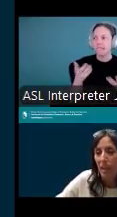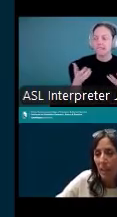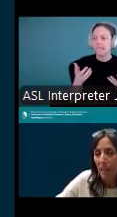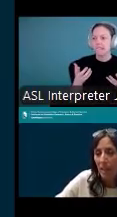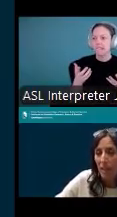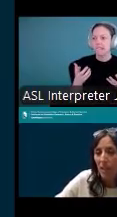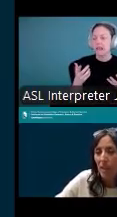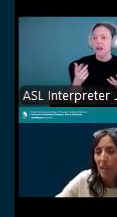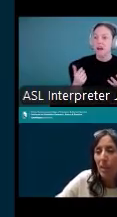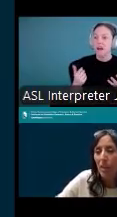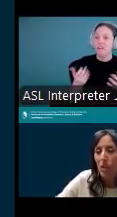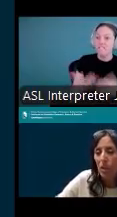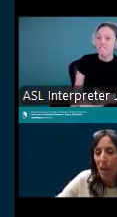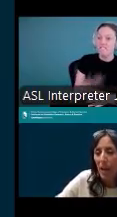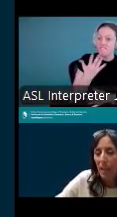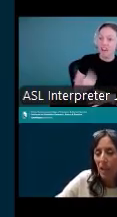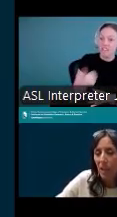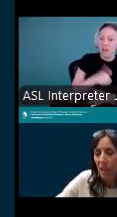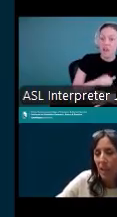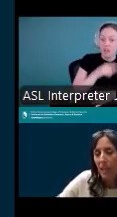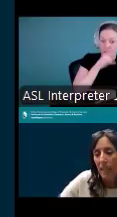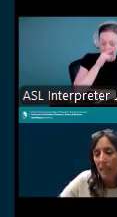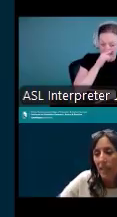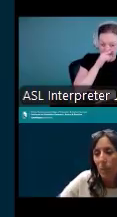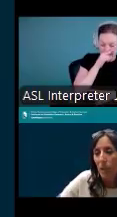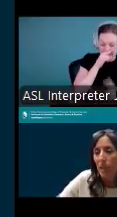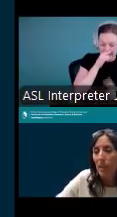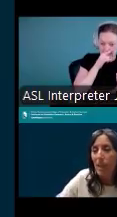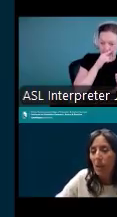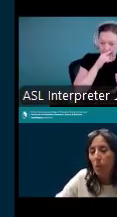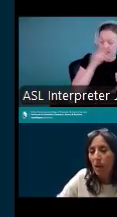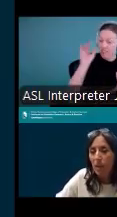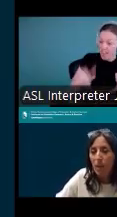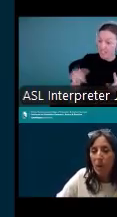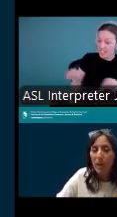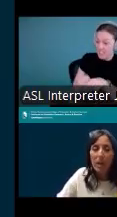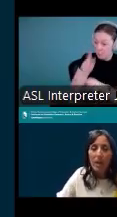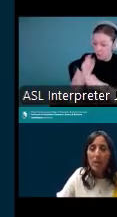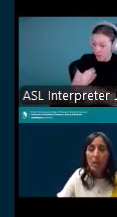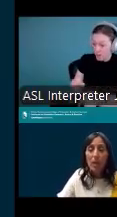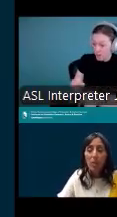caseload that those strategies and ideas will work for so you